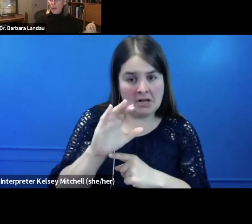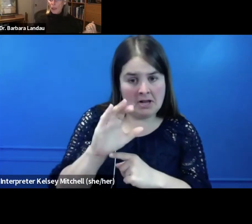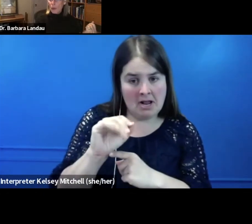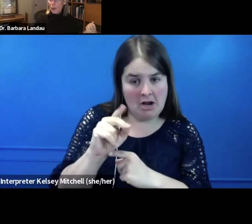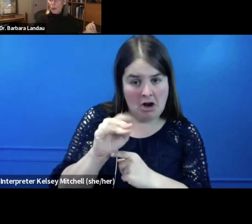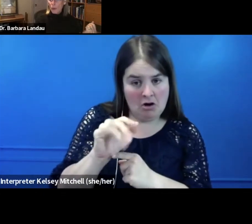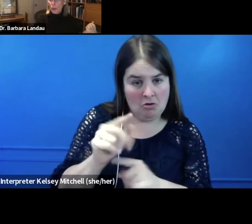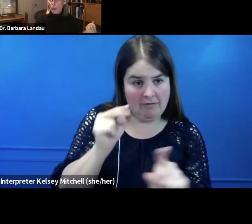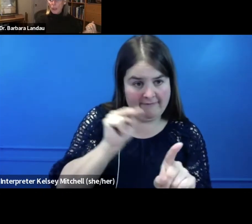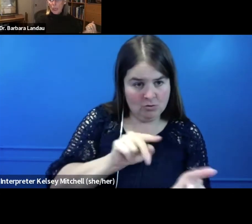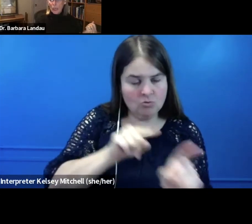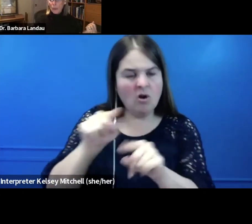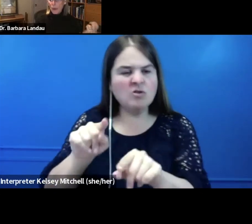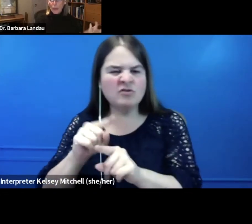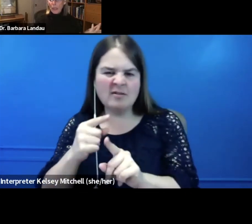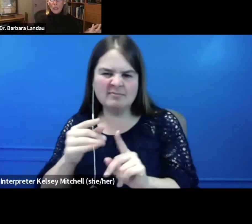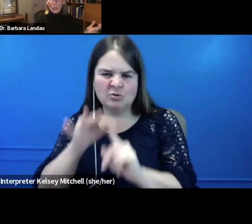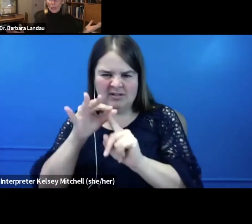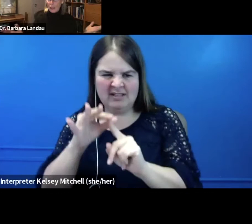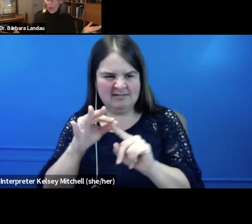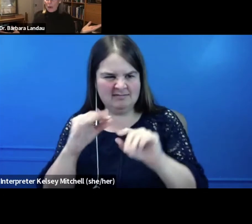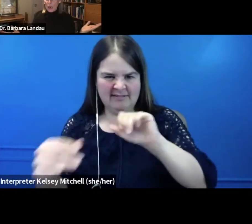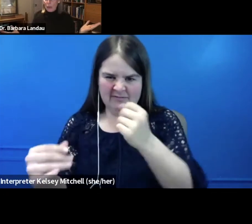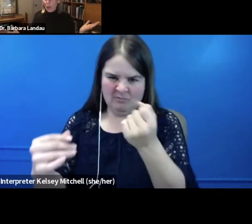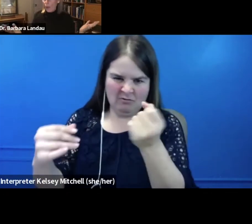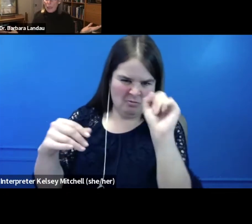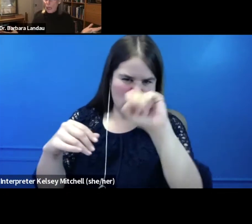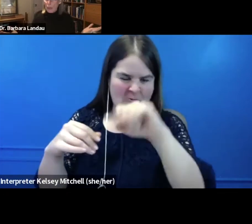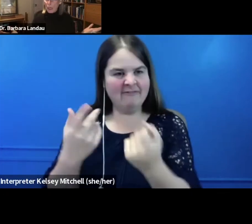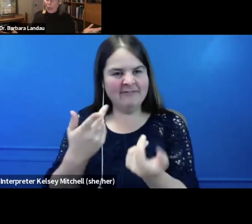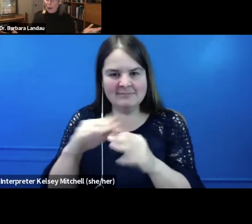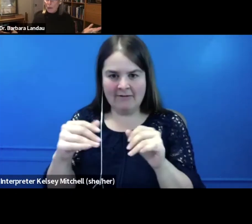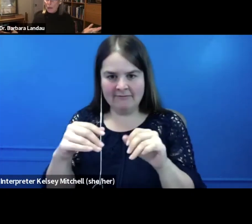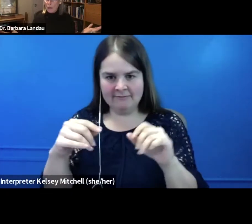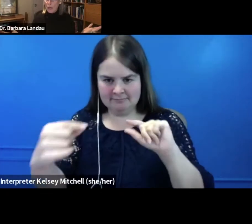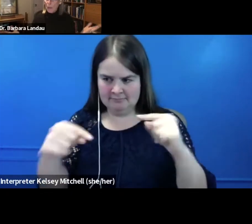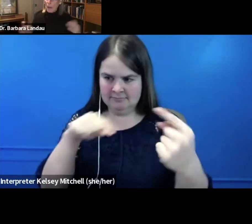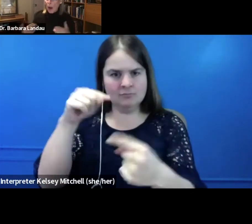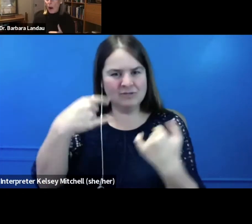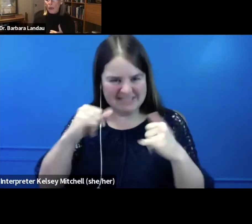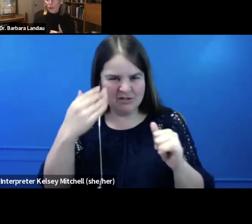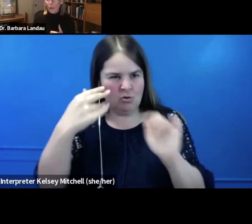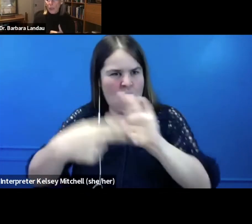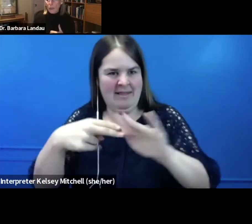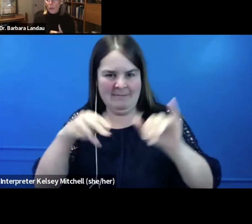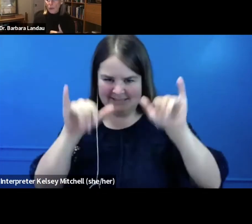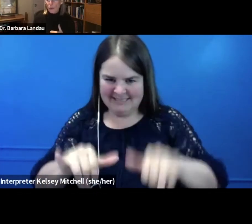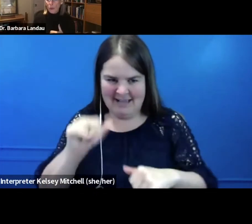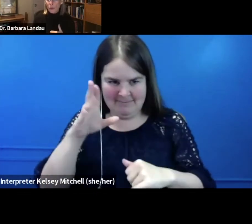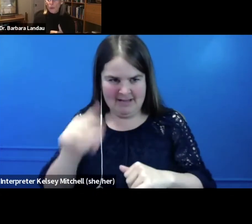unusual views in both cases it's a carrot and we can name it a carrot it